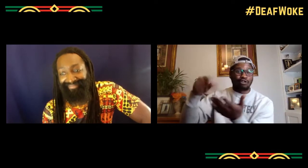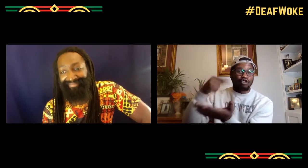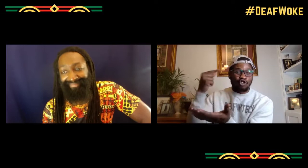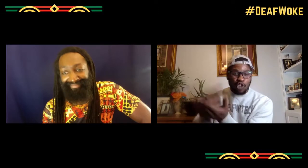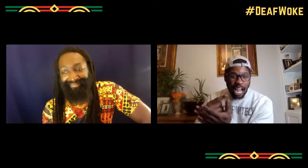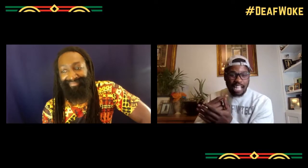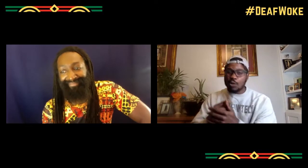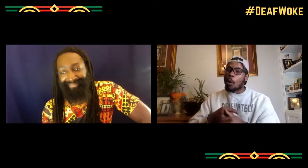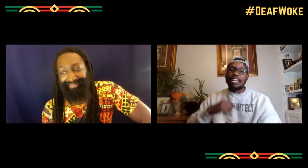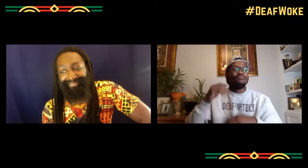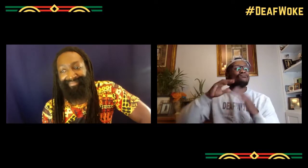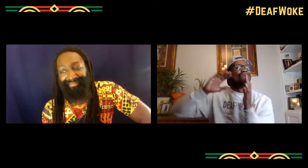just not,